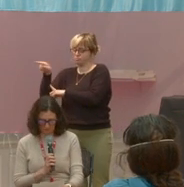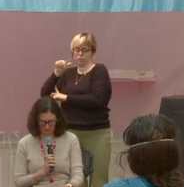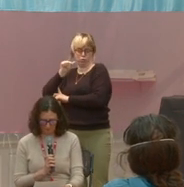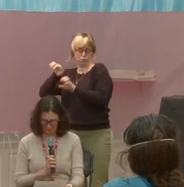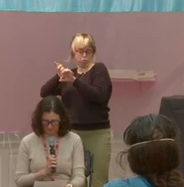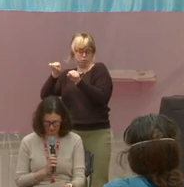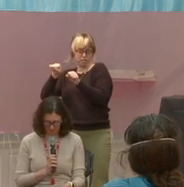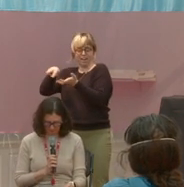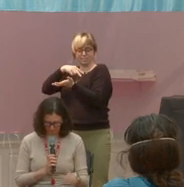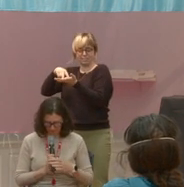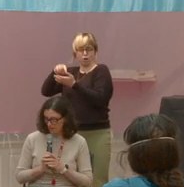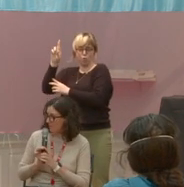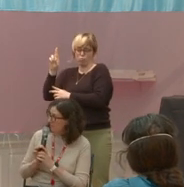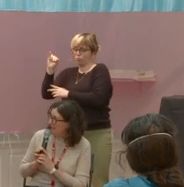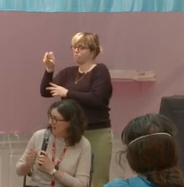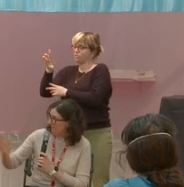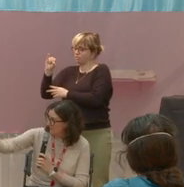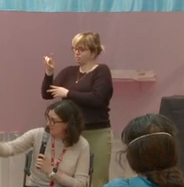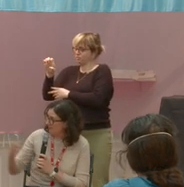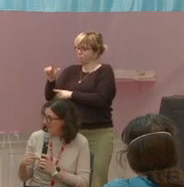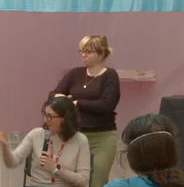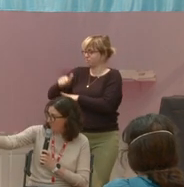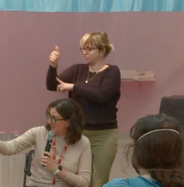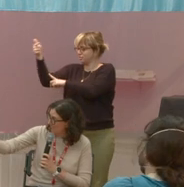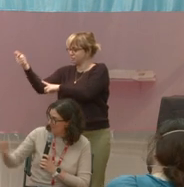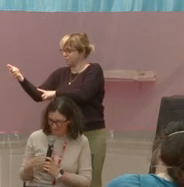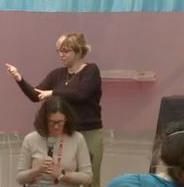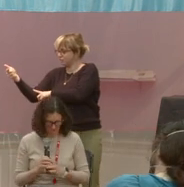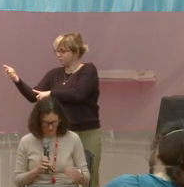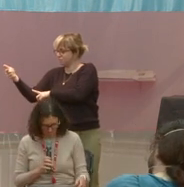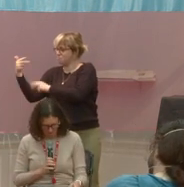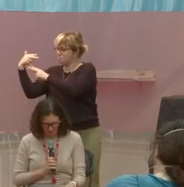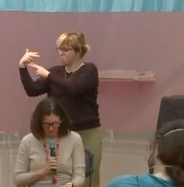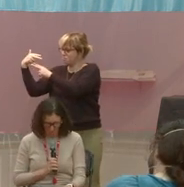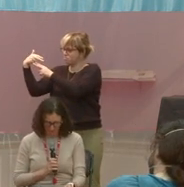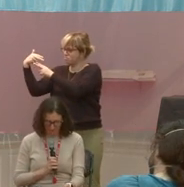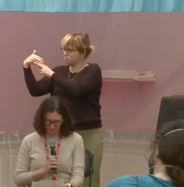UC Riverside. Ben Evans, all the way to my right, works as a